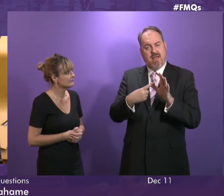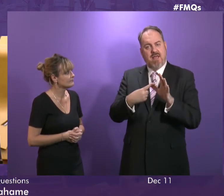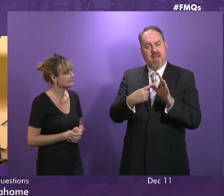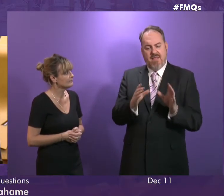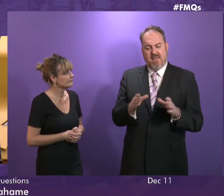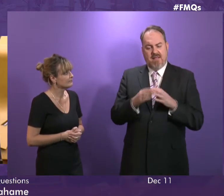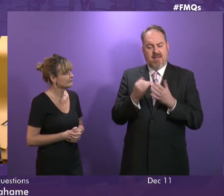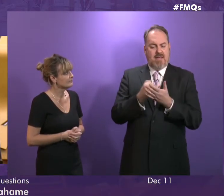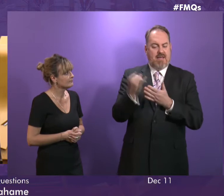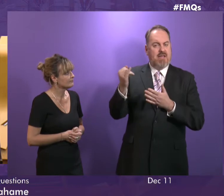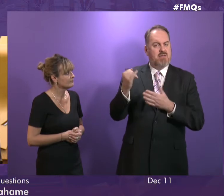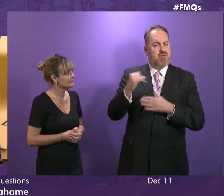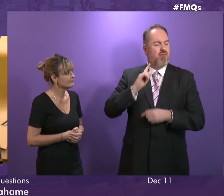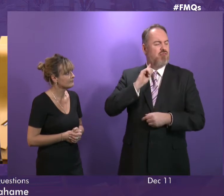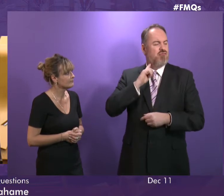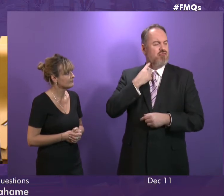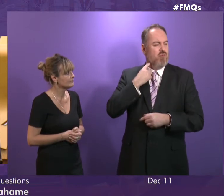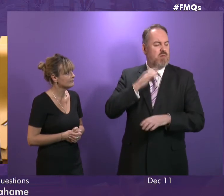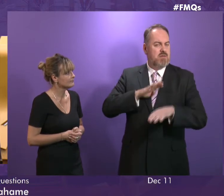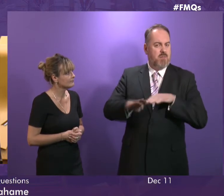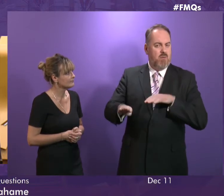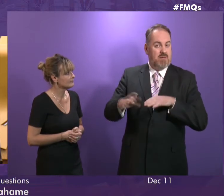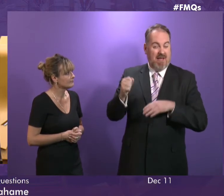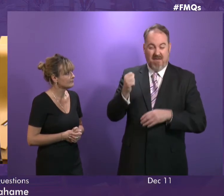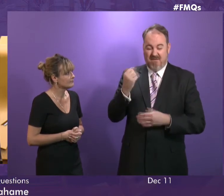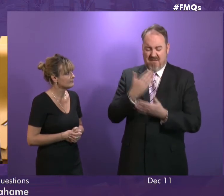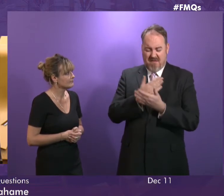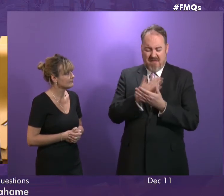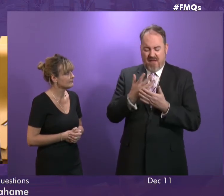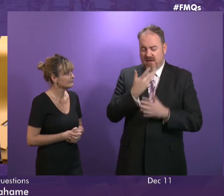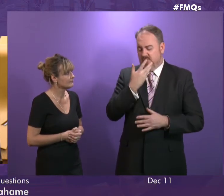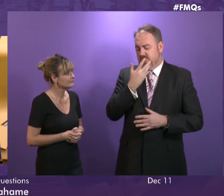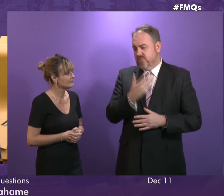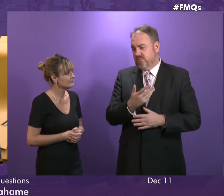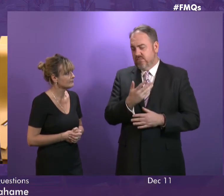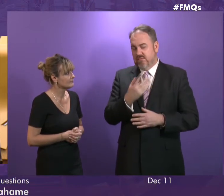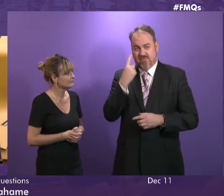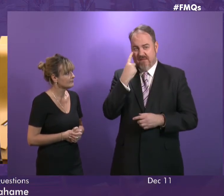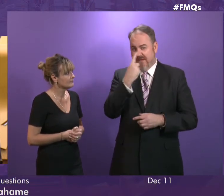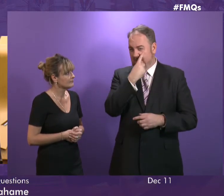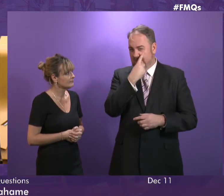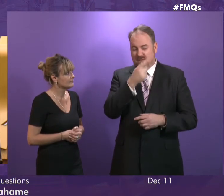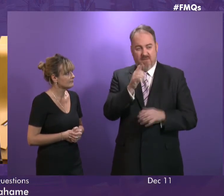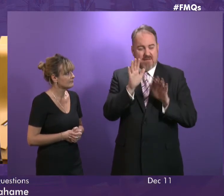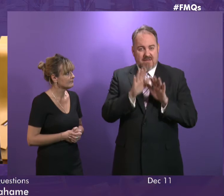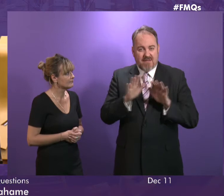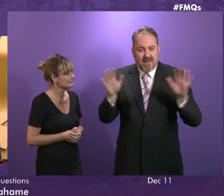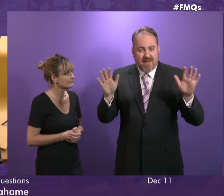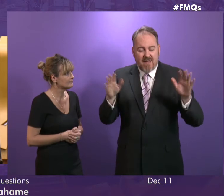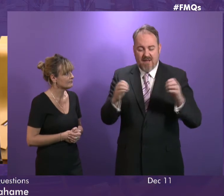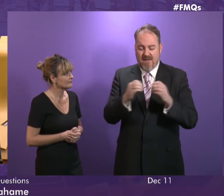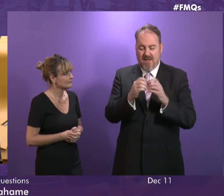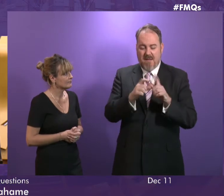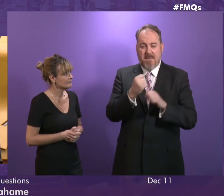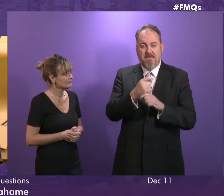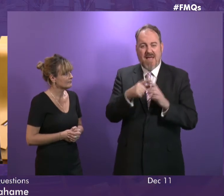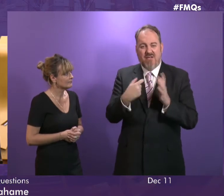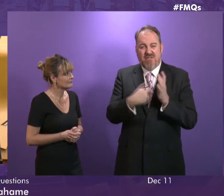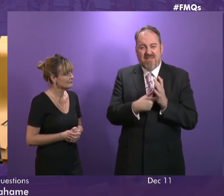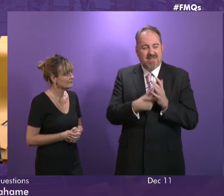have graphic evidence of deer, badgers and even domestic cats being caught in snares.